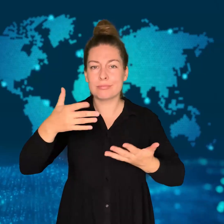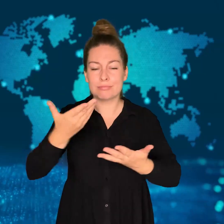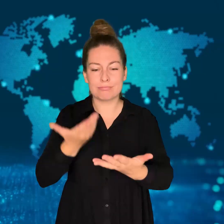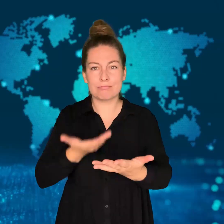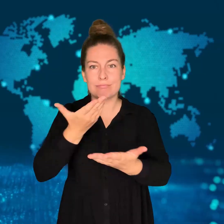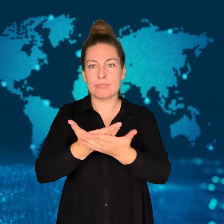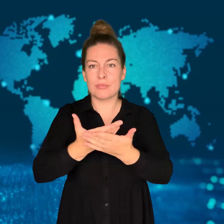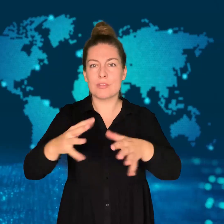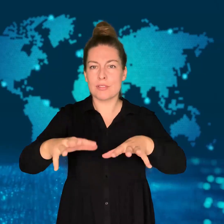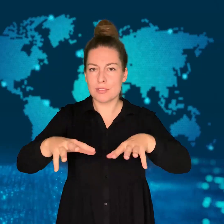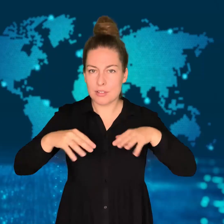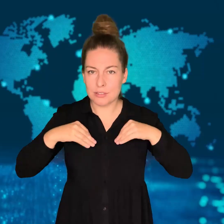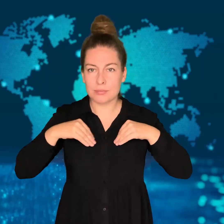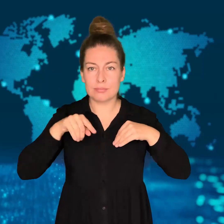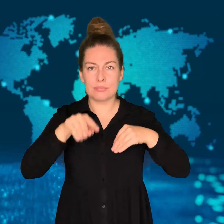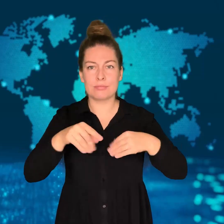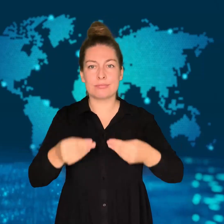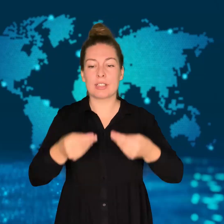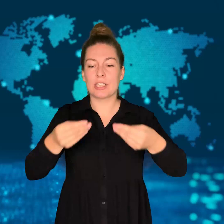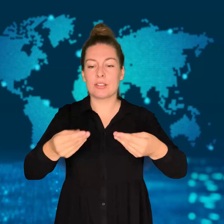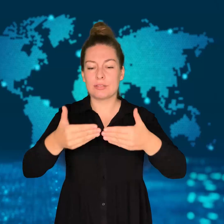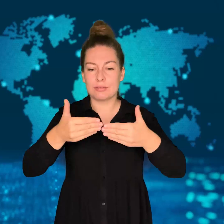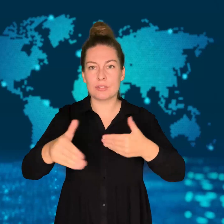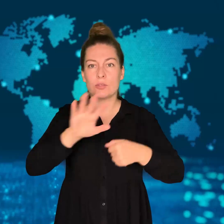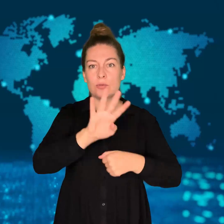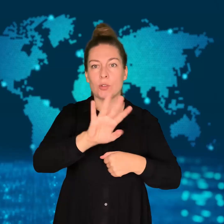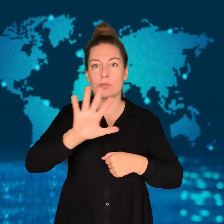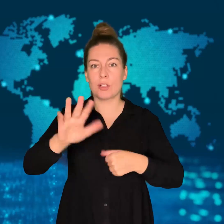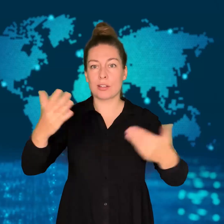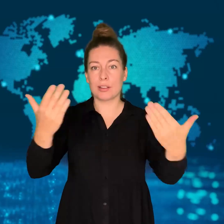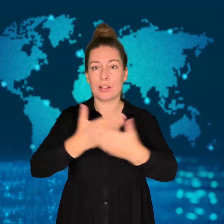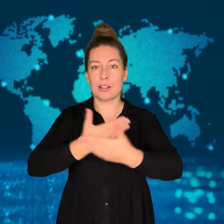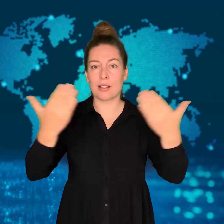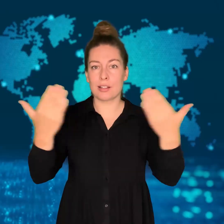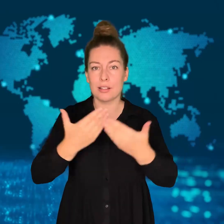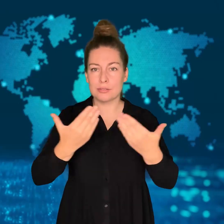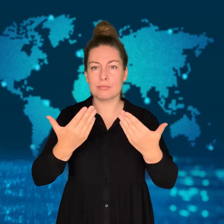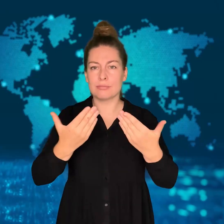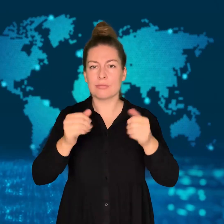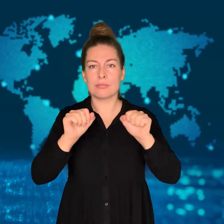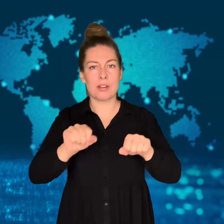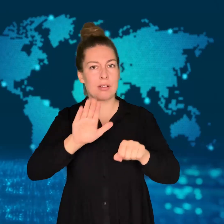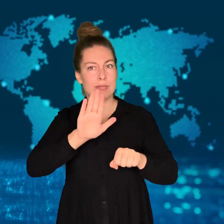The US House of Representatives passed the 45-day resolution to